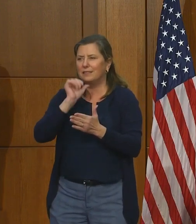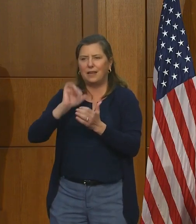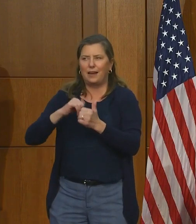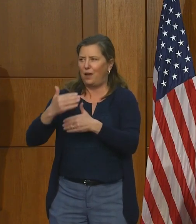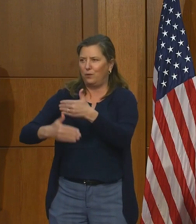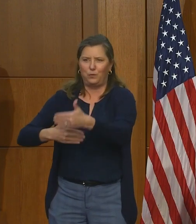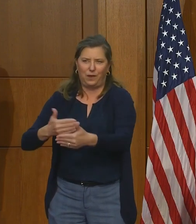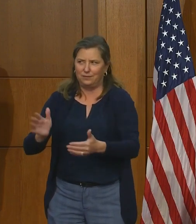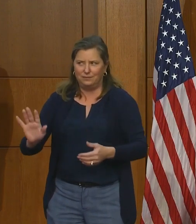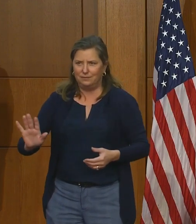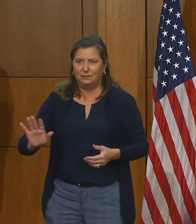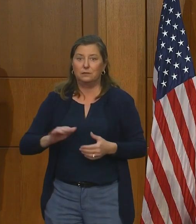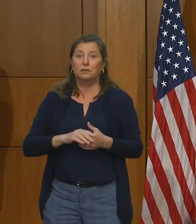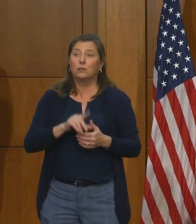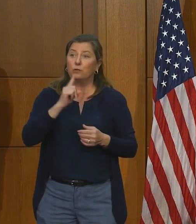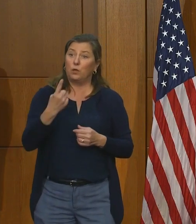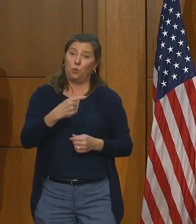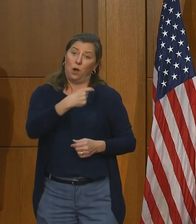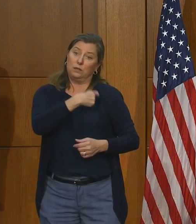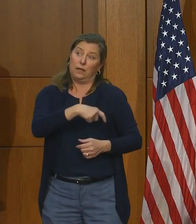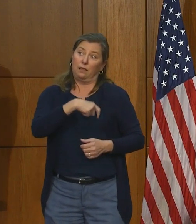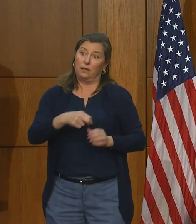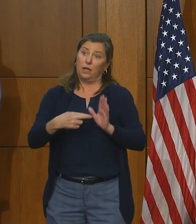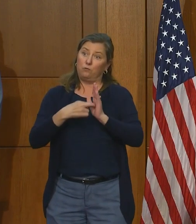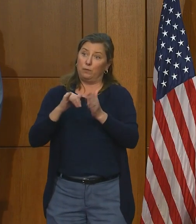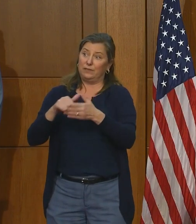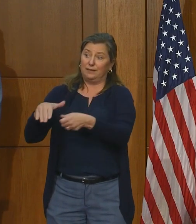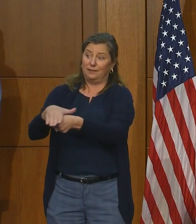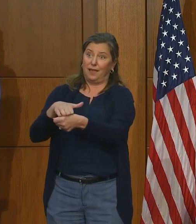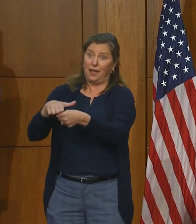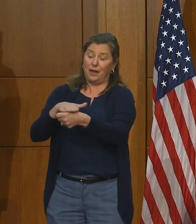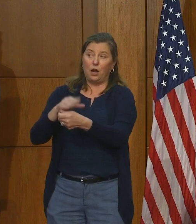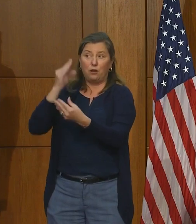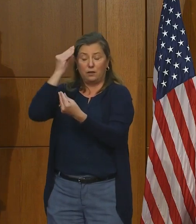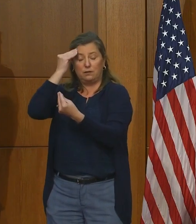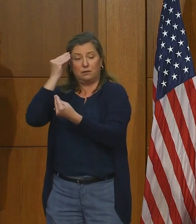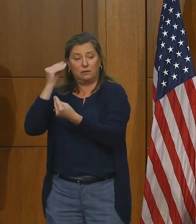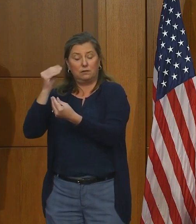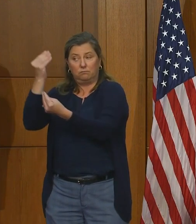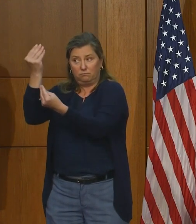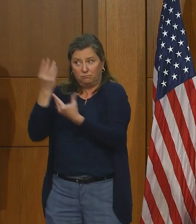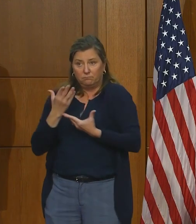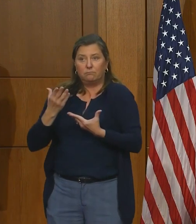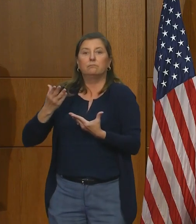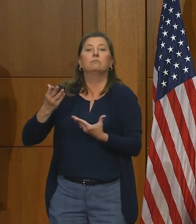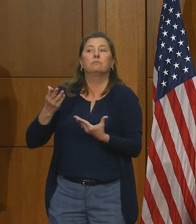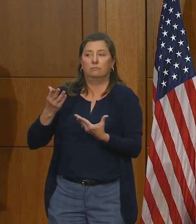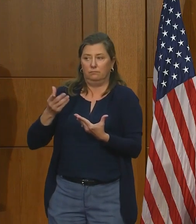THAT WITHOUT BEING. TO THE WAY THAT THE PROCESS OCCUR. I'M ACTUALLY ONE OF THE DELEGATES